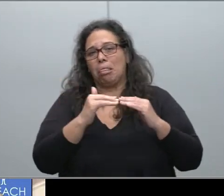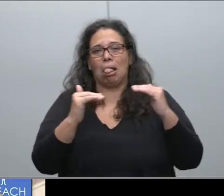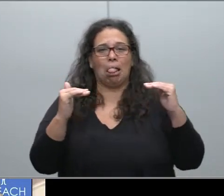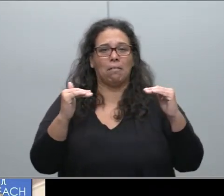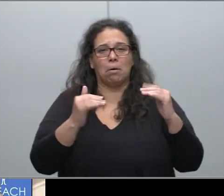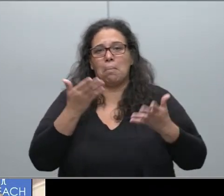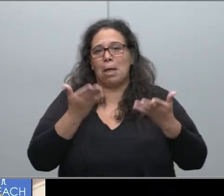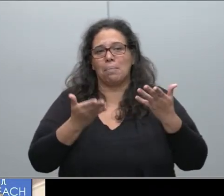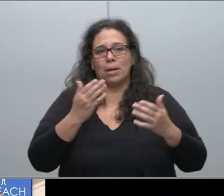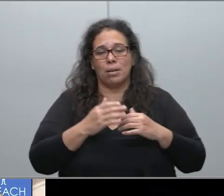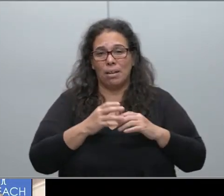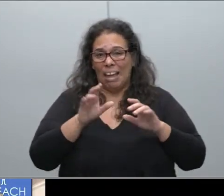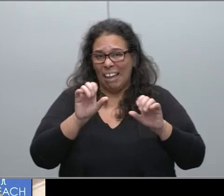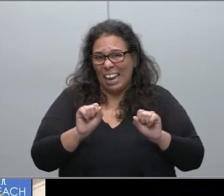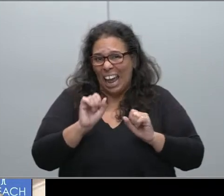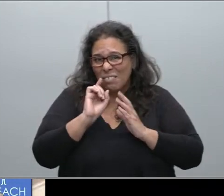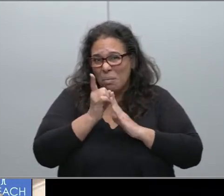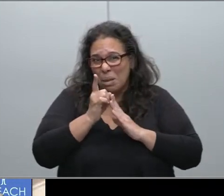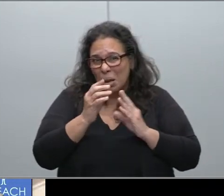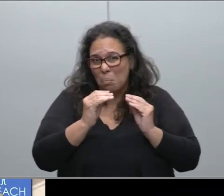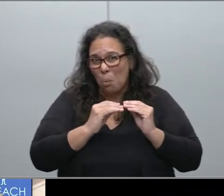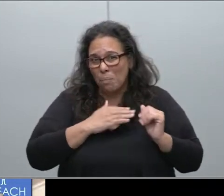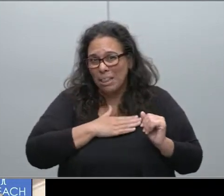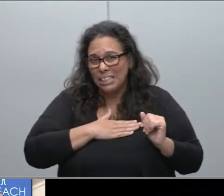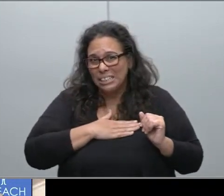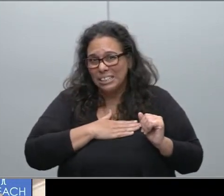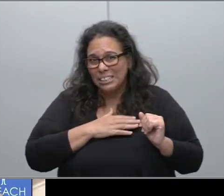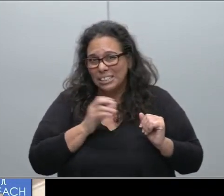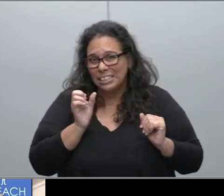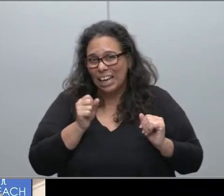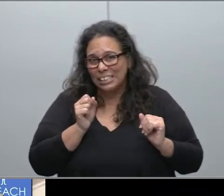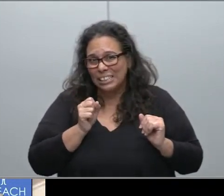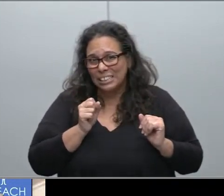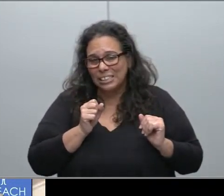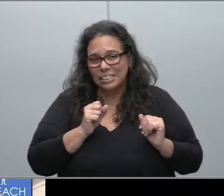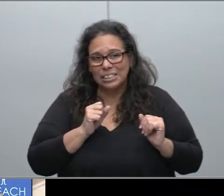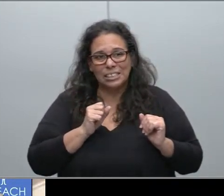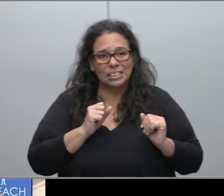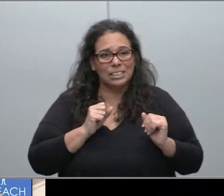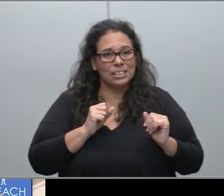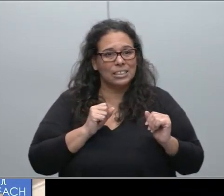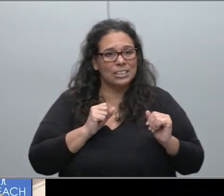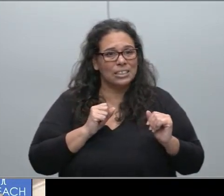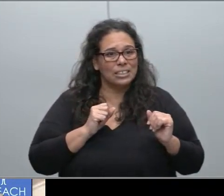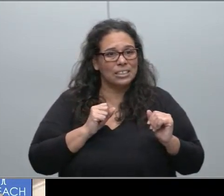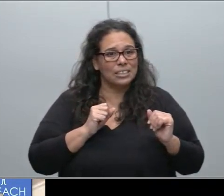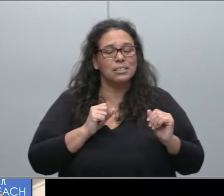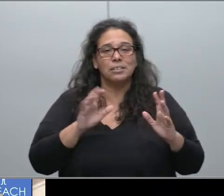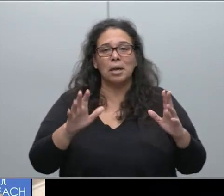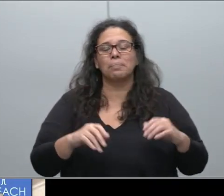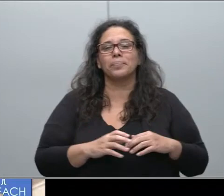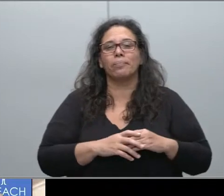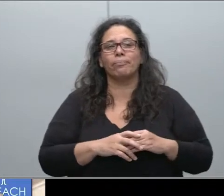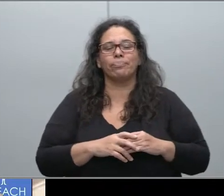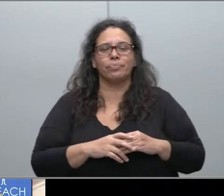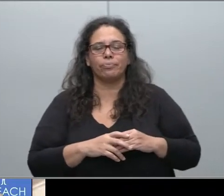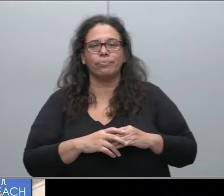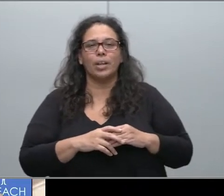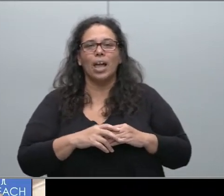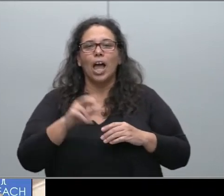I think we can all raise our hand if we all want to ask our doctors for anxiety medication lately.